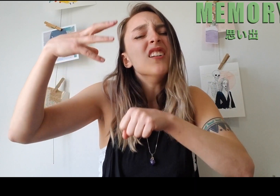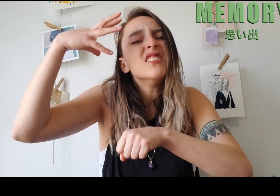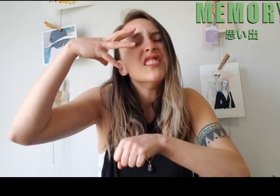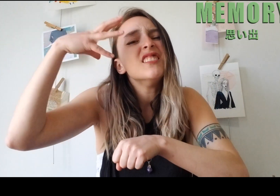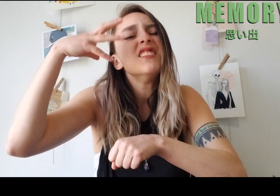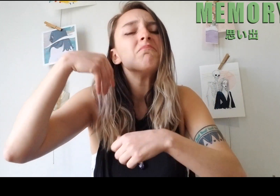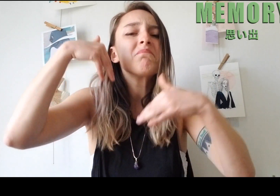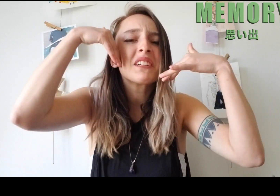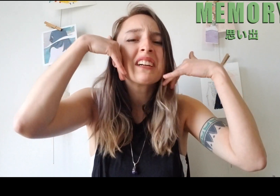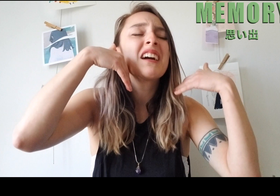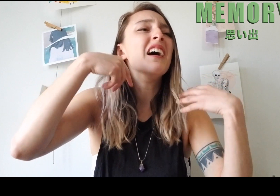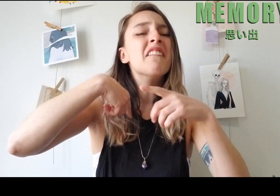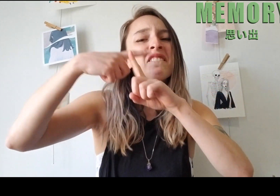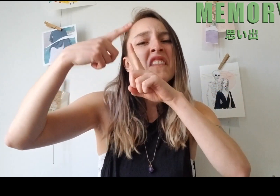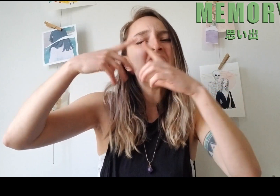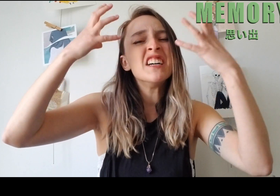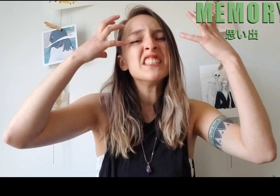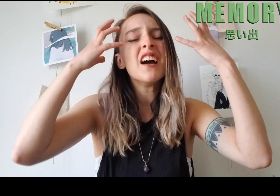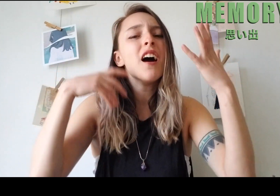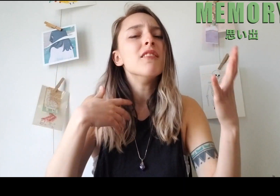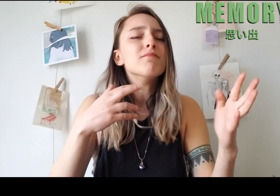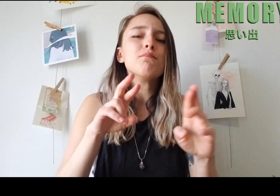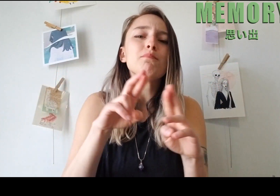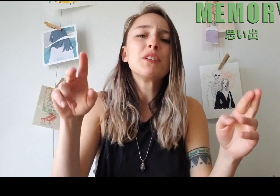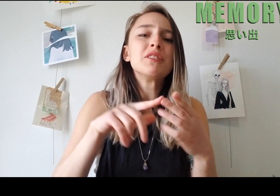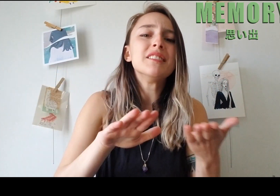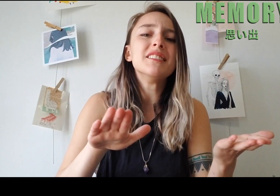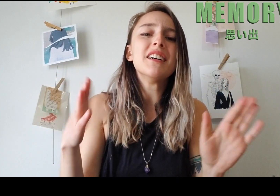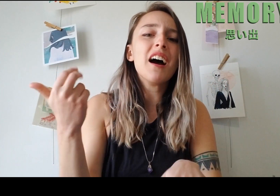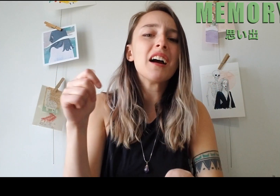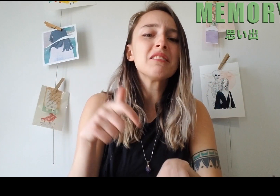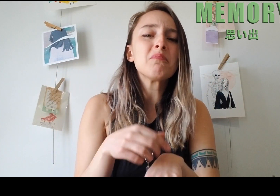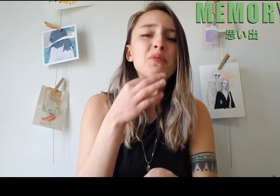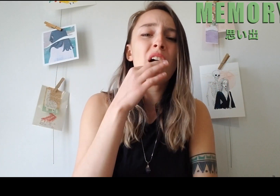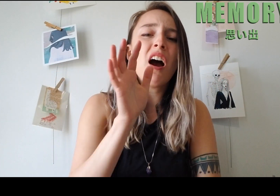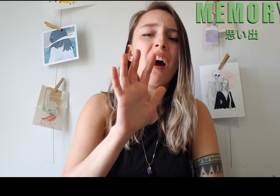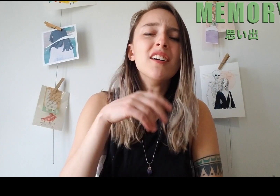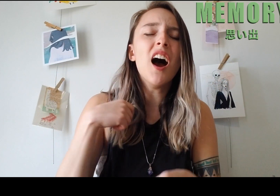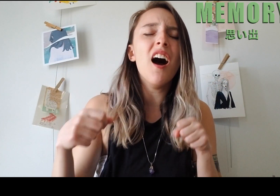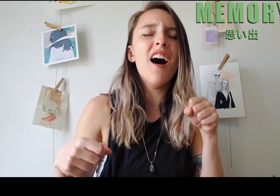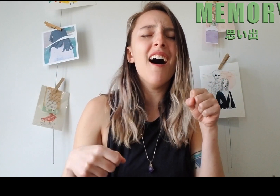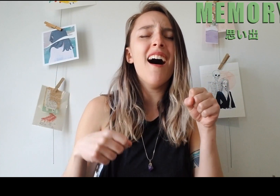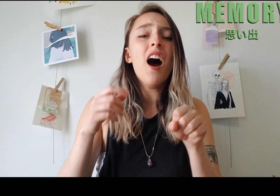It was so sunny, I was sweating bullets and had a fever. I was like ready to die anytime. Ahhh